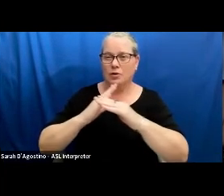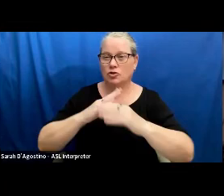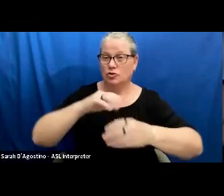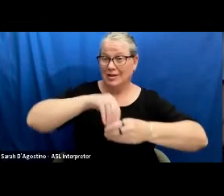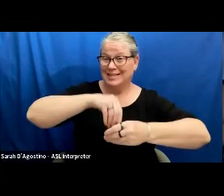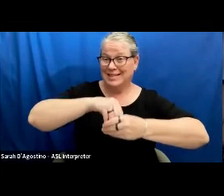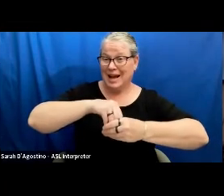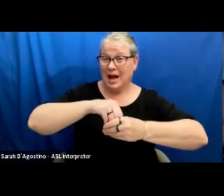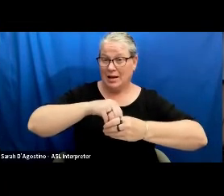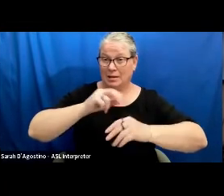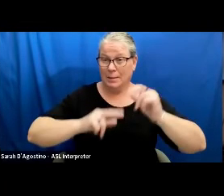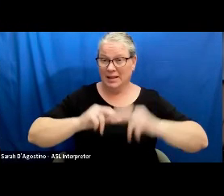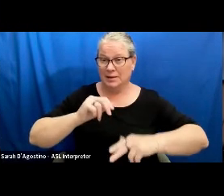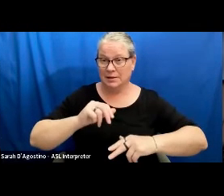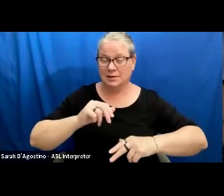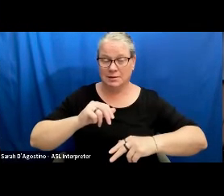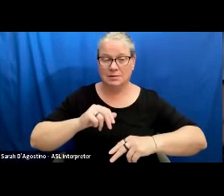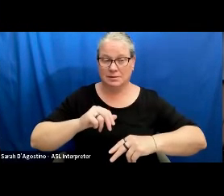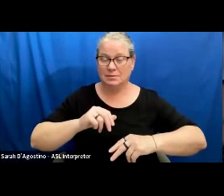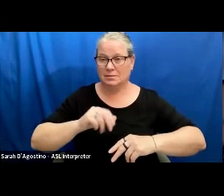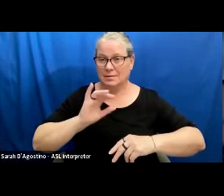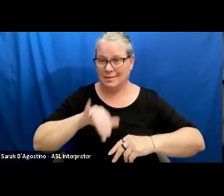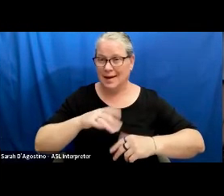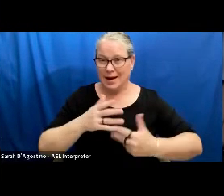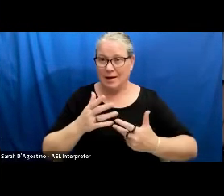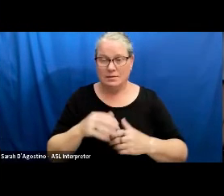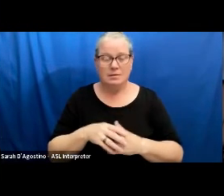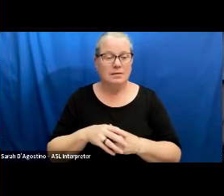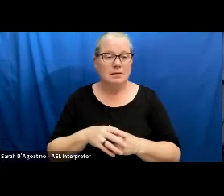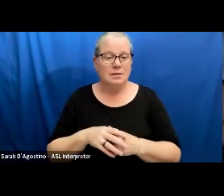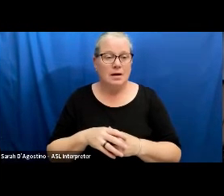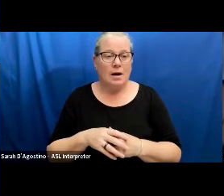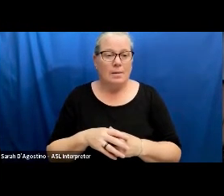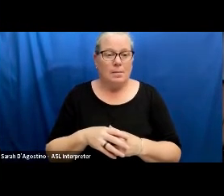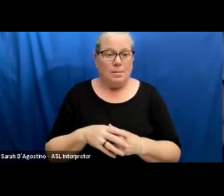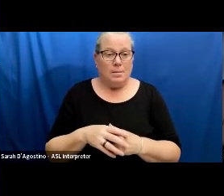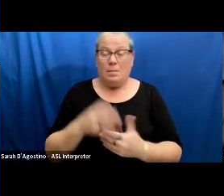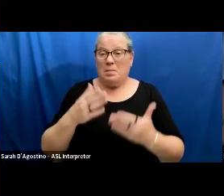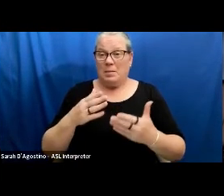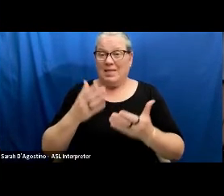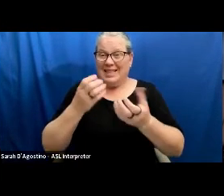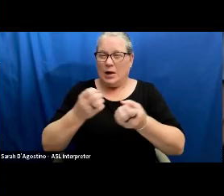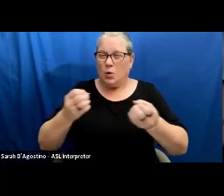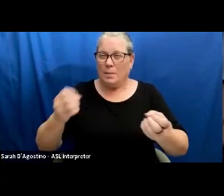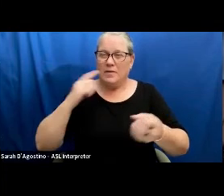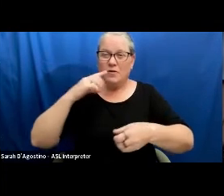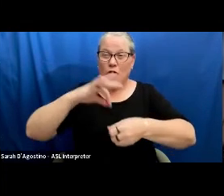building where you cast your vote it could include the voting equipment if an accessible voting